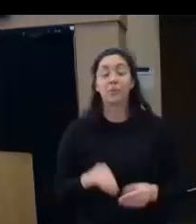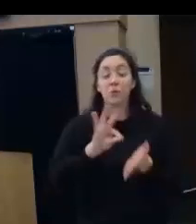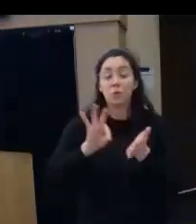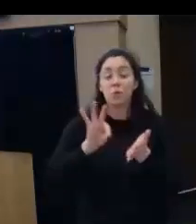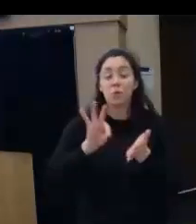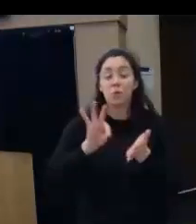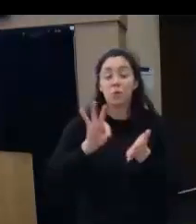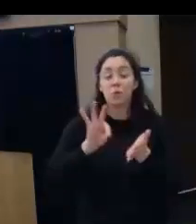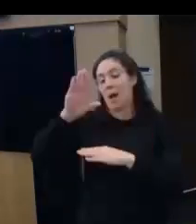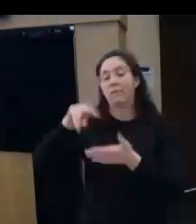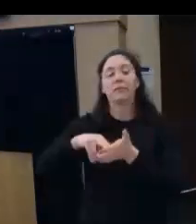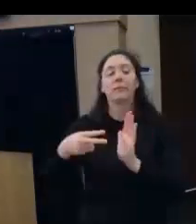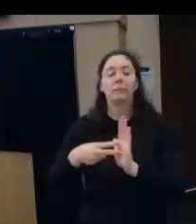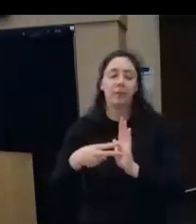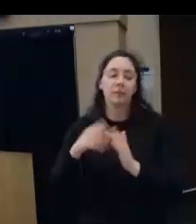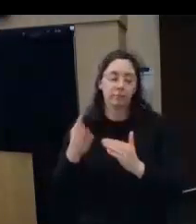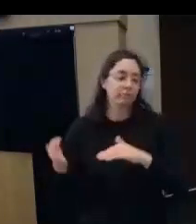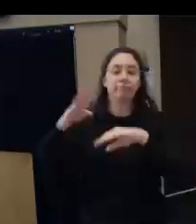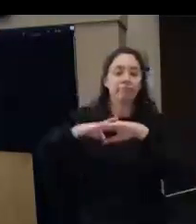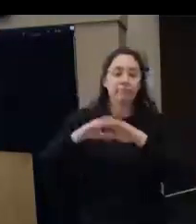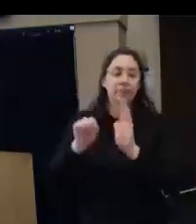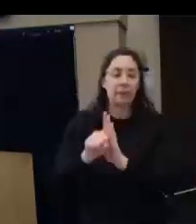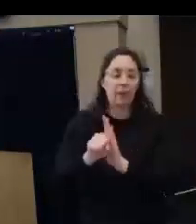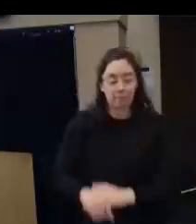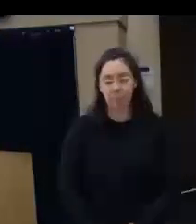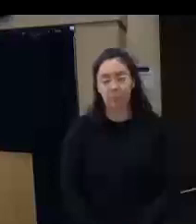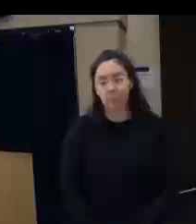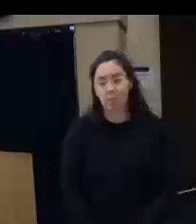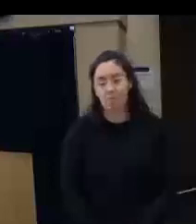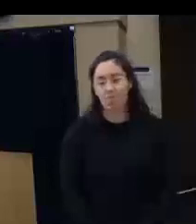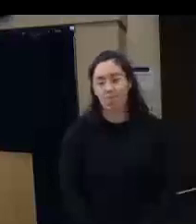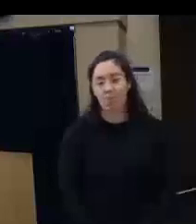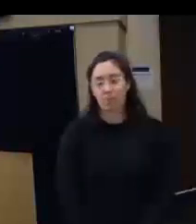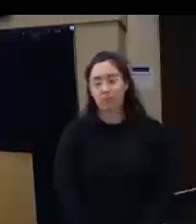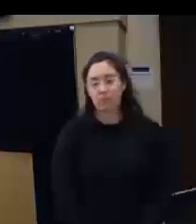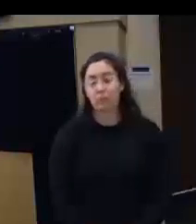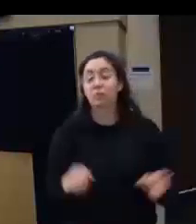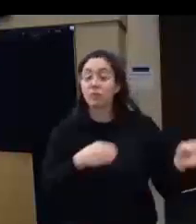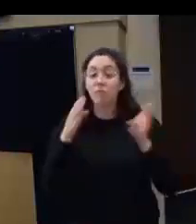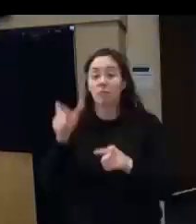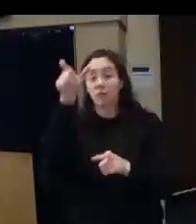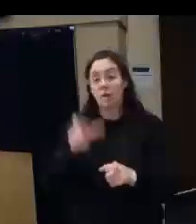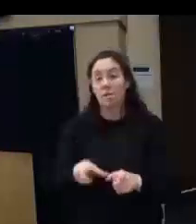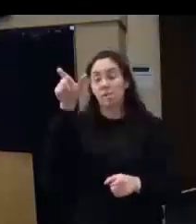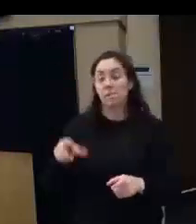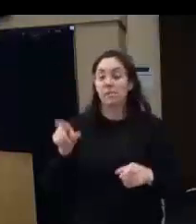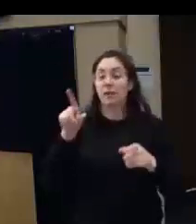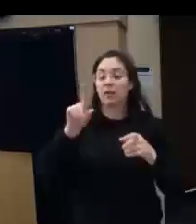or above indicate clinical elevation here we have the um the mean scores for the different countries